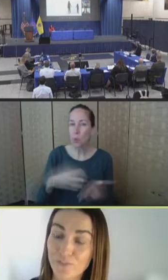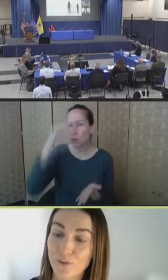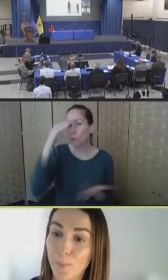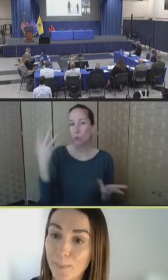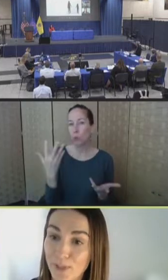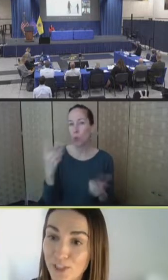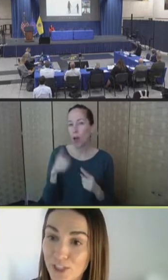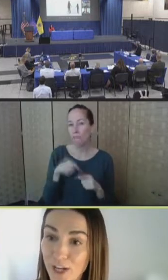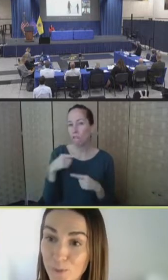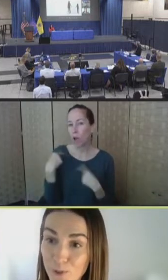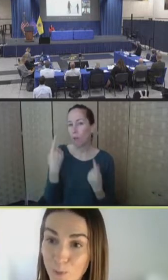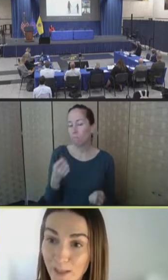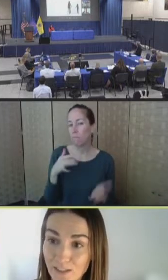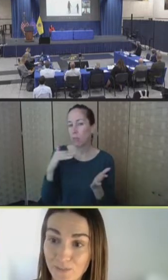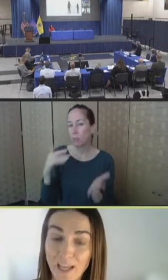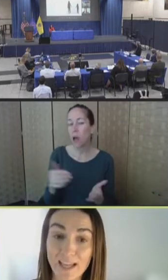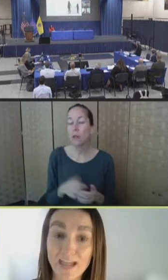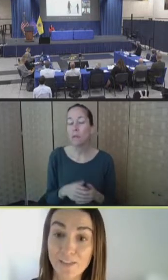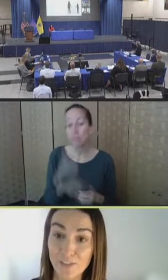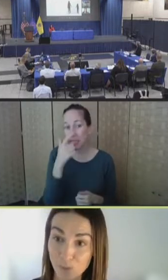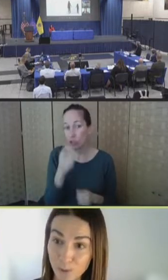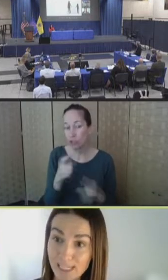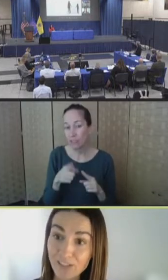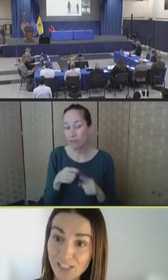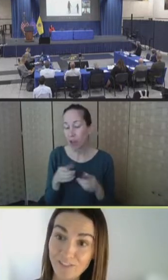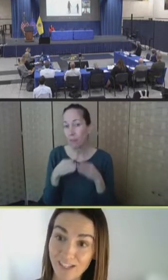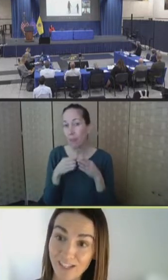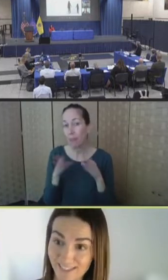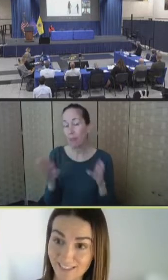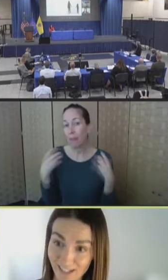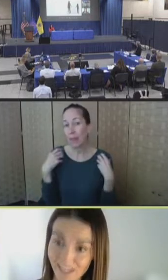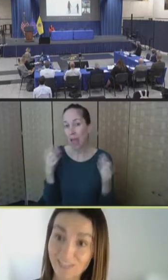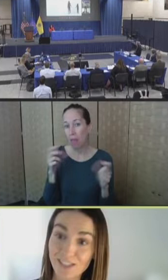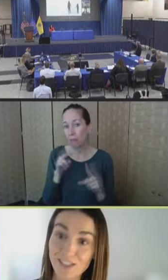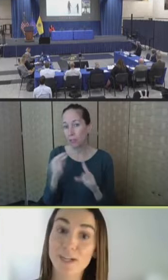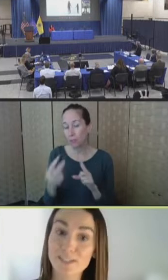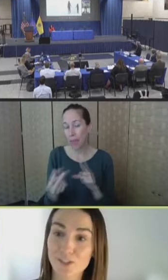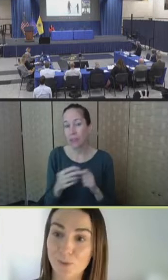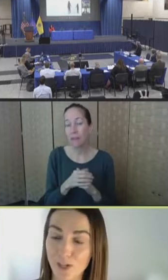from a population health perspective that this mortality event is kind of leaving this residue on